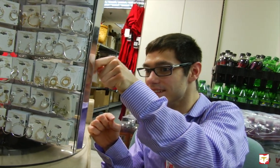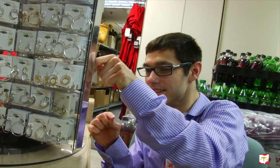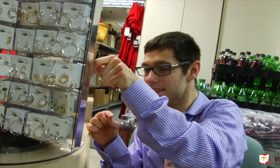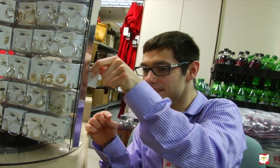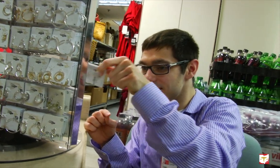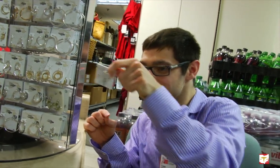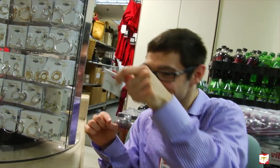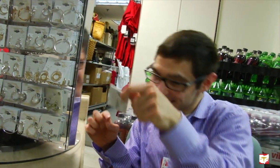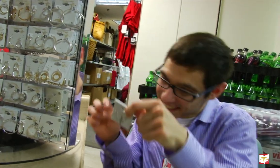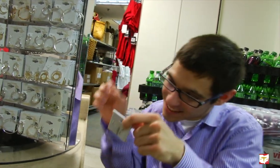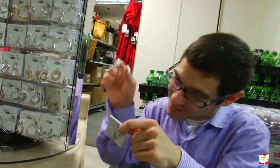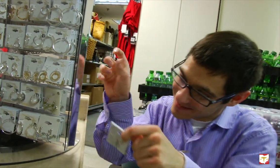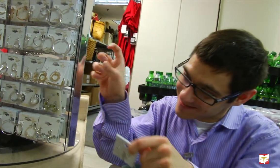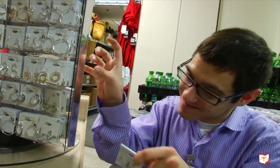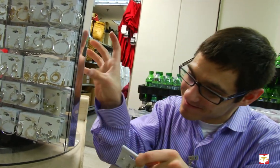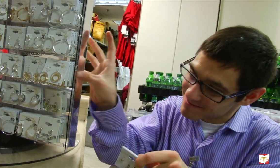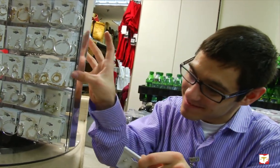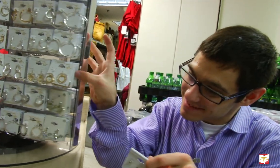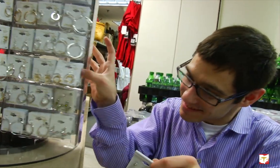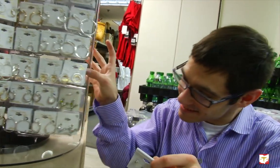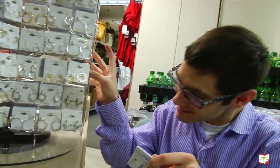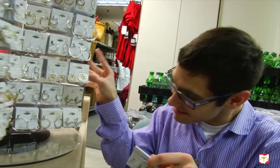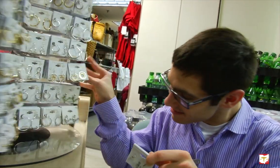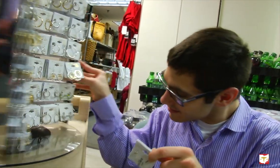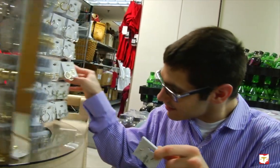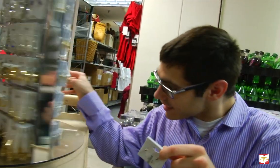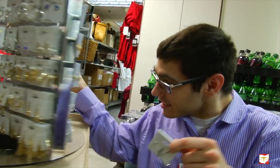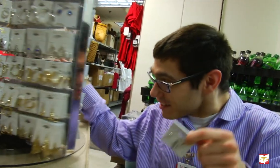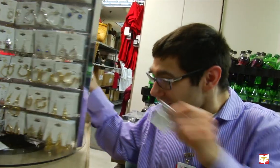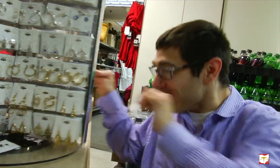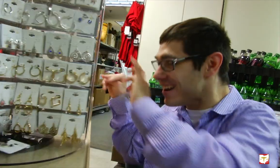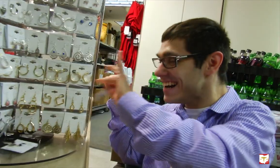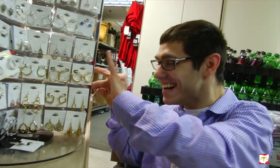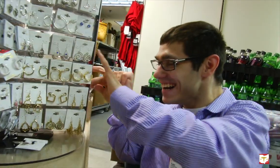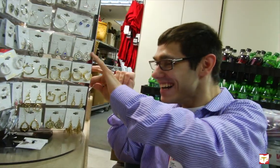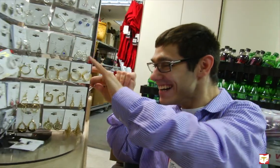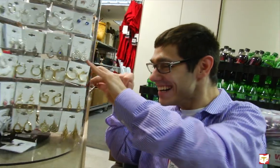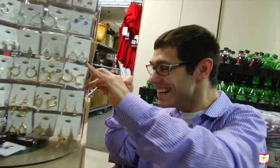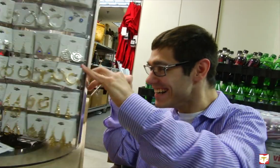A breathalyzer test will be more accurate and will help prevent false arrests.